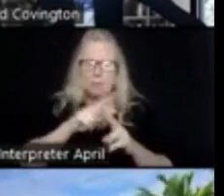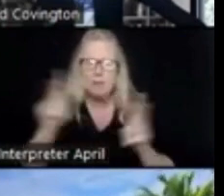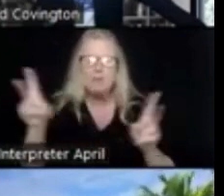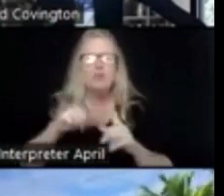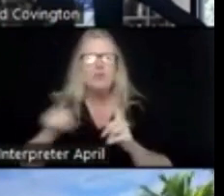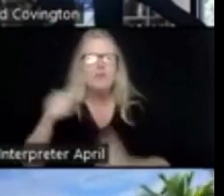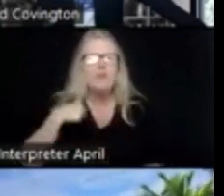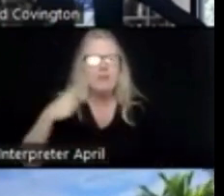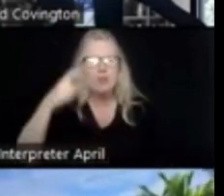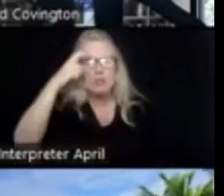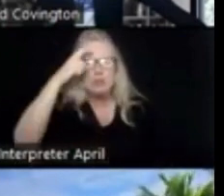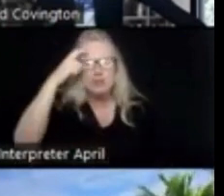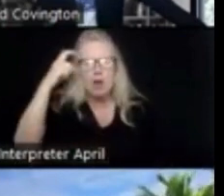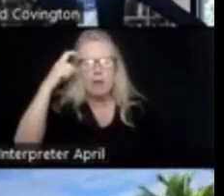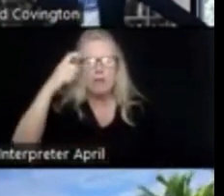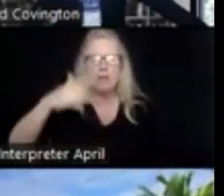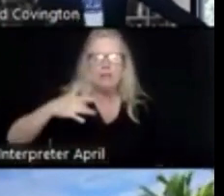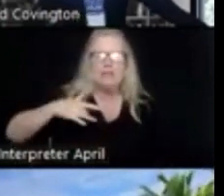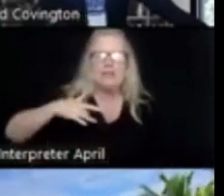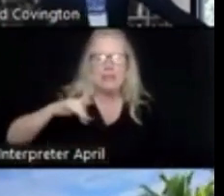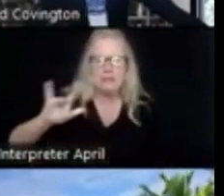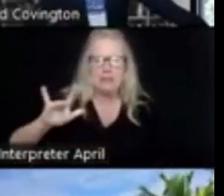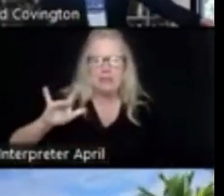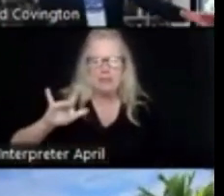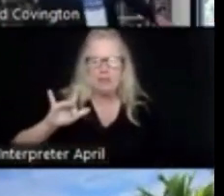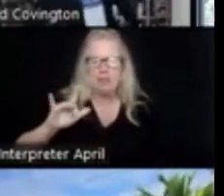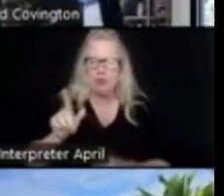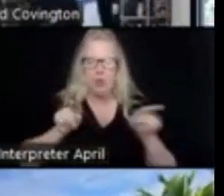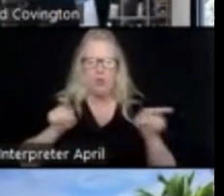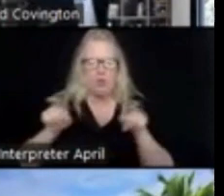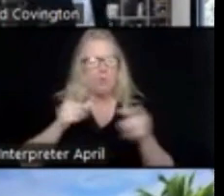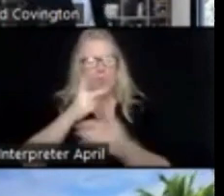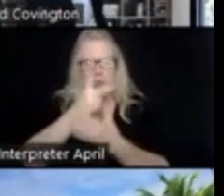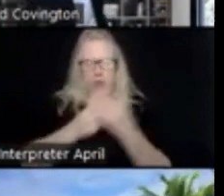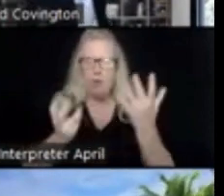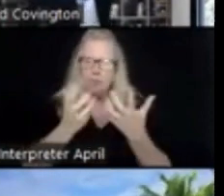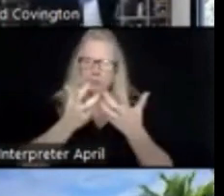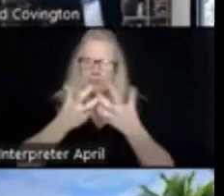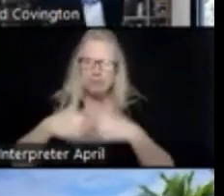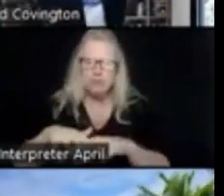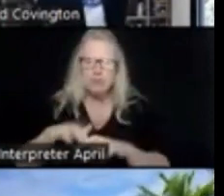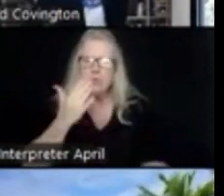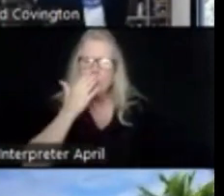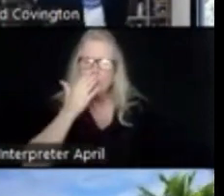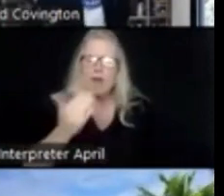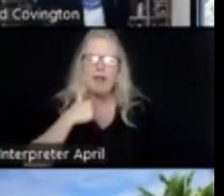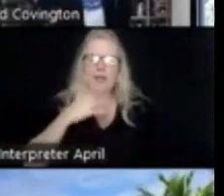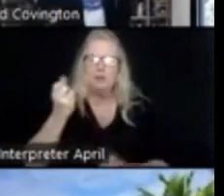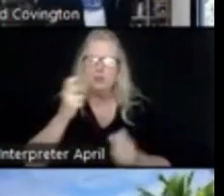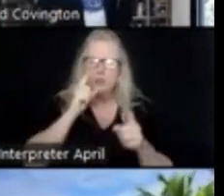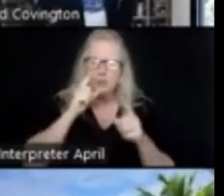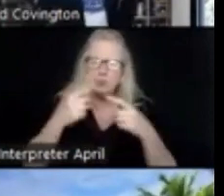I THINK THOSE GEL TOGETHER WONDERFULLY TO TALK ABOUT A TOUGH TOPIC.